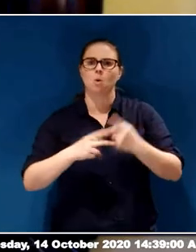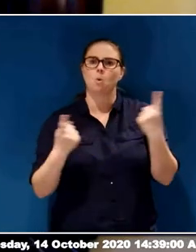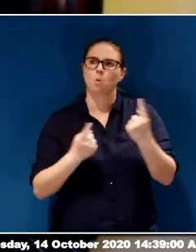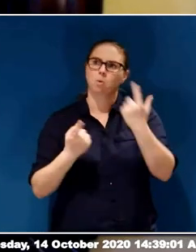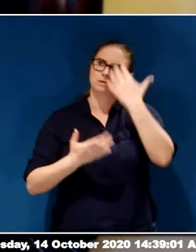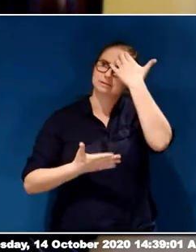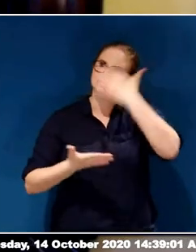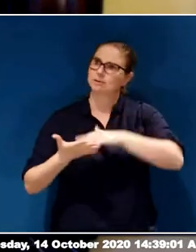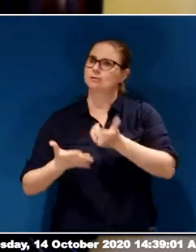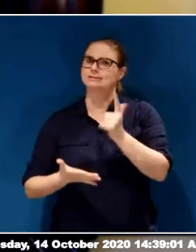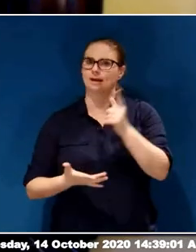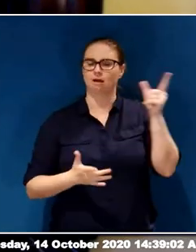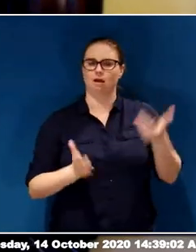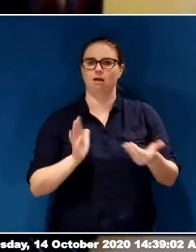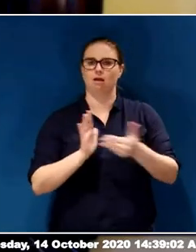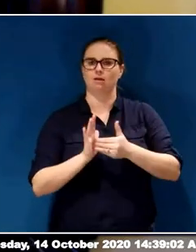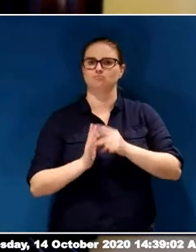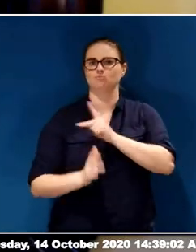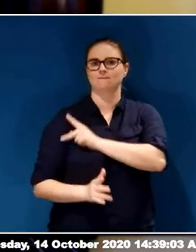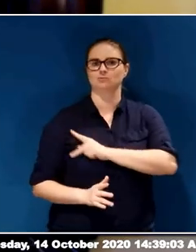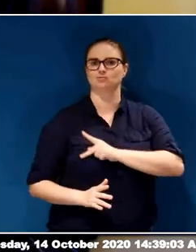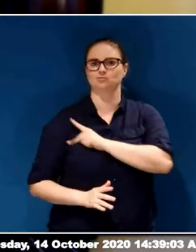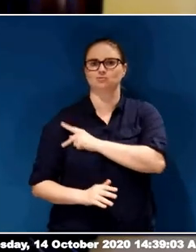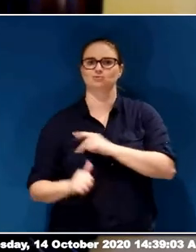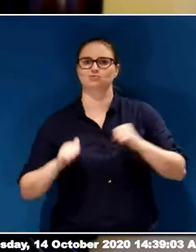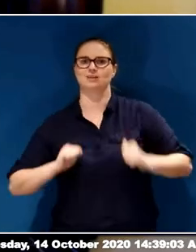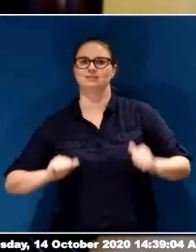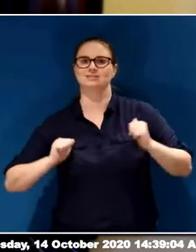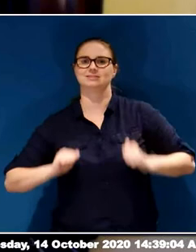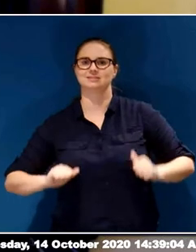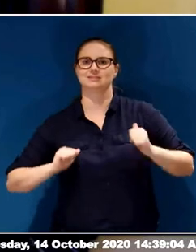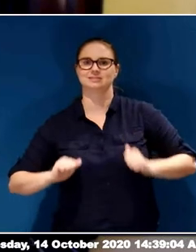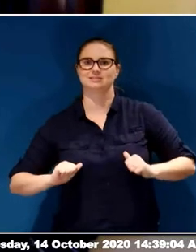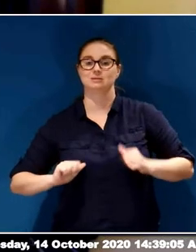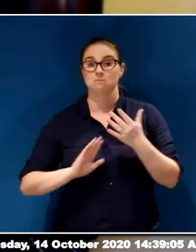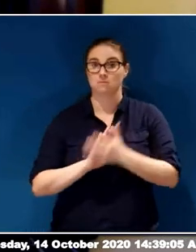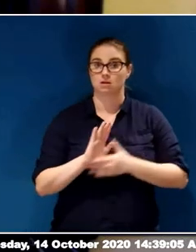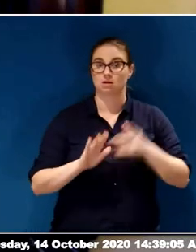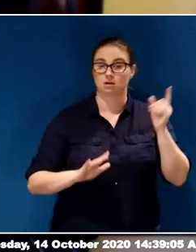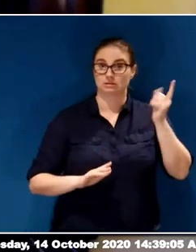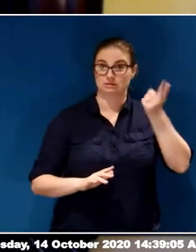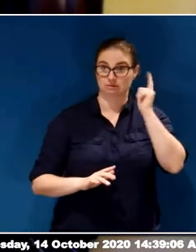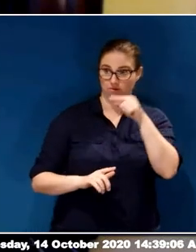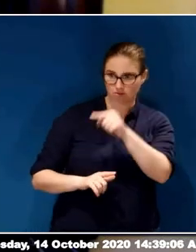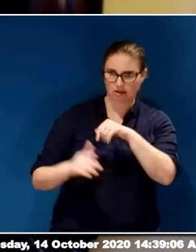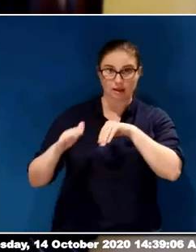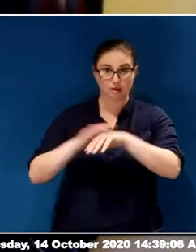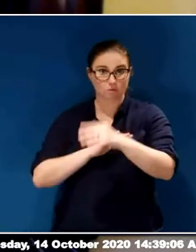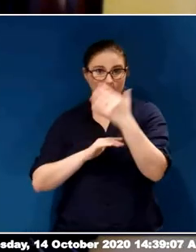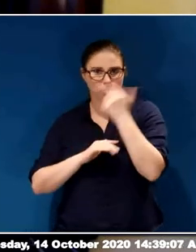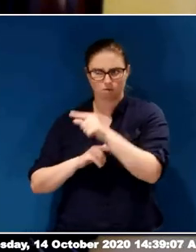are providing those more specialised interventions are more experienced and highly trained.